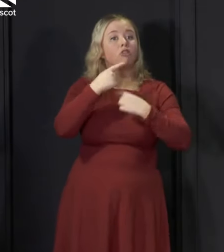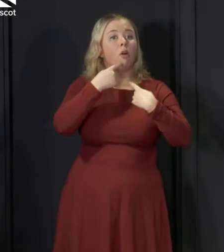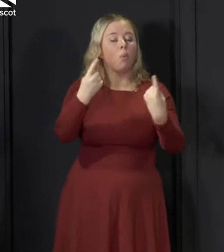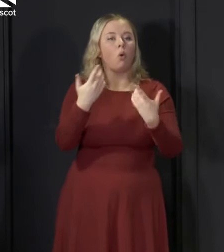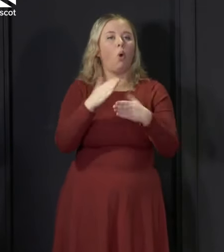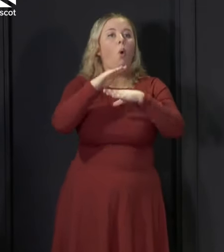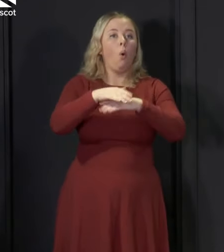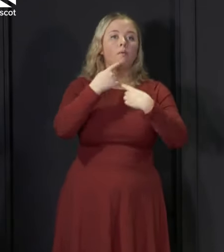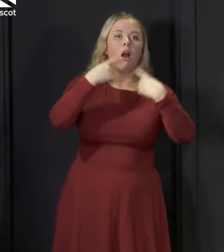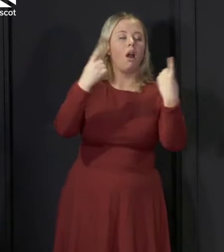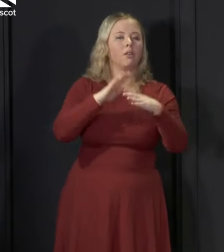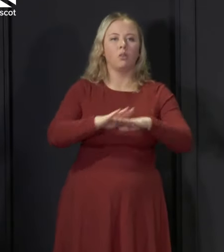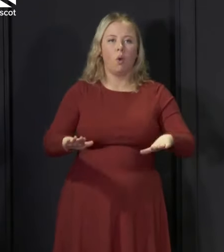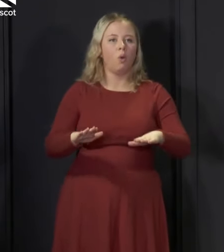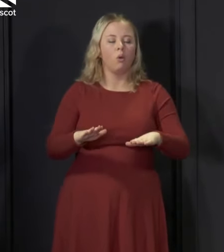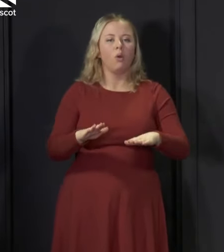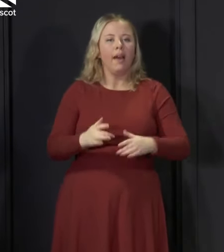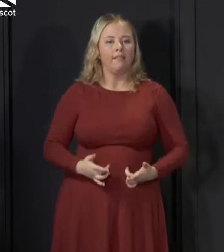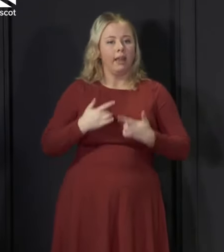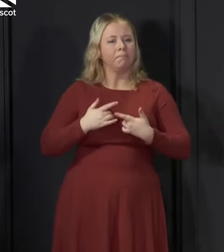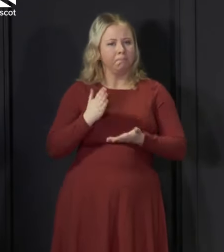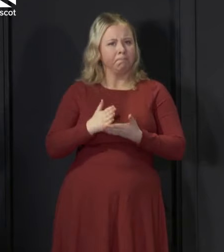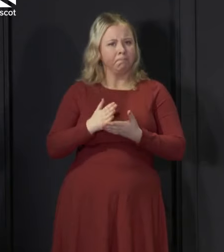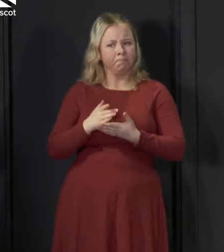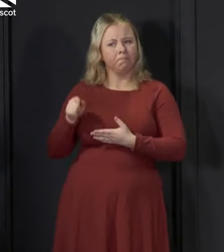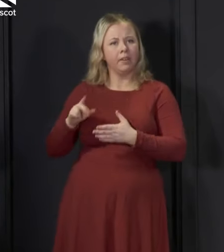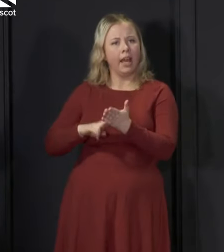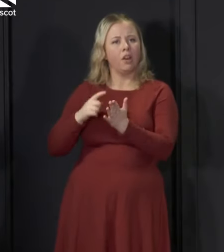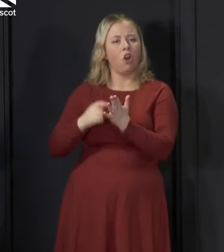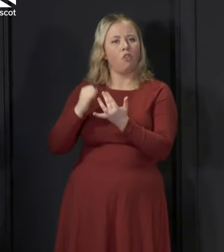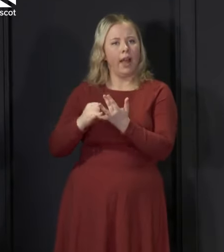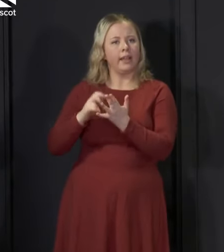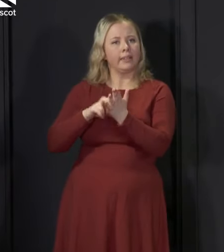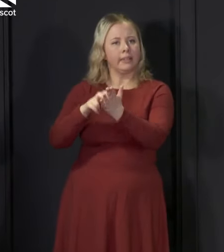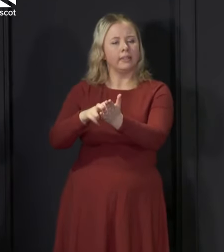deaths attributed to Covid. NRS and the deaths registration system has at normal times as